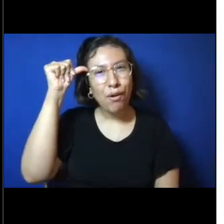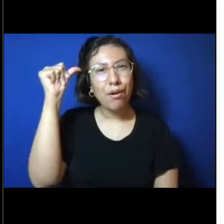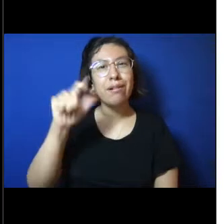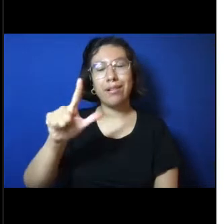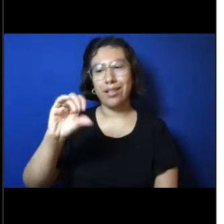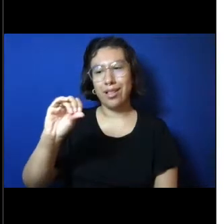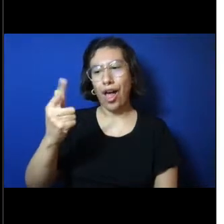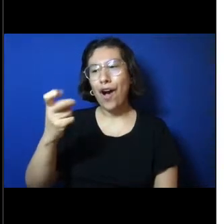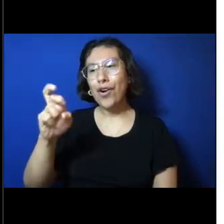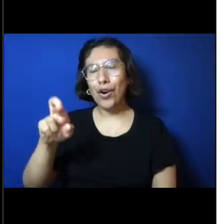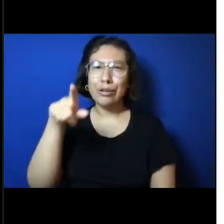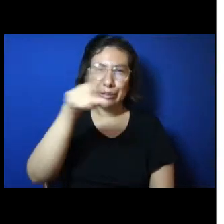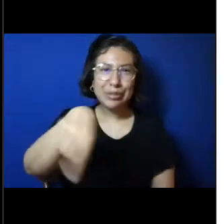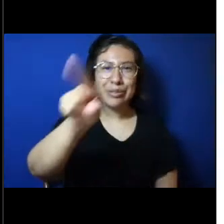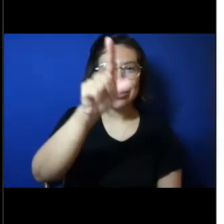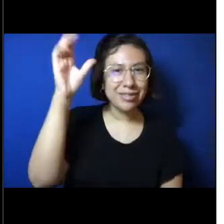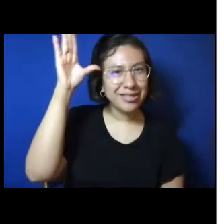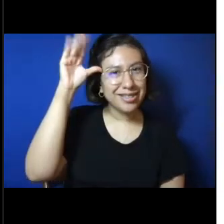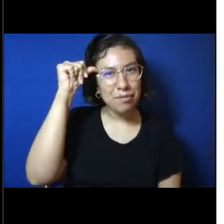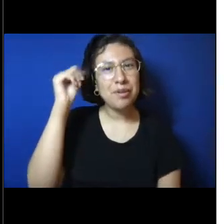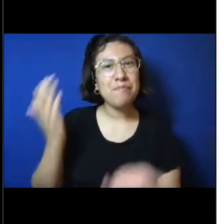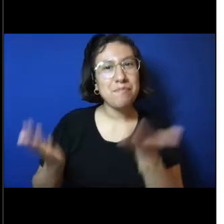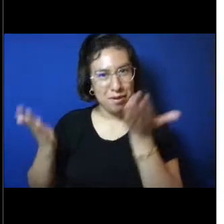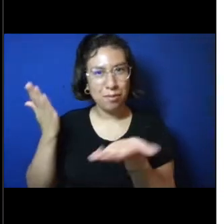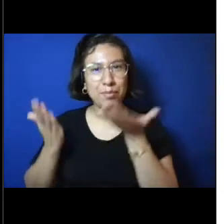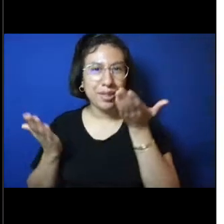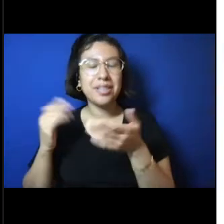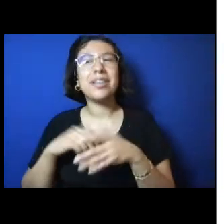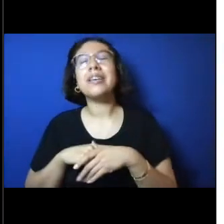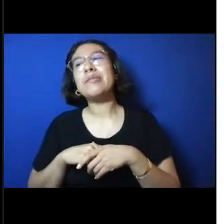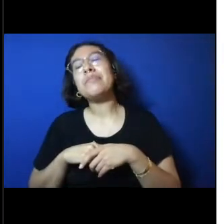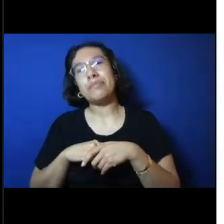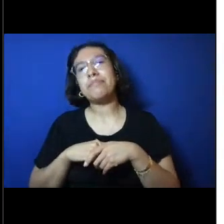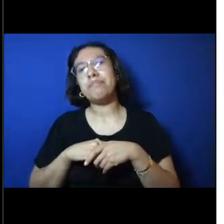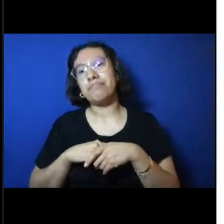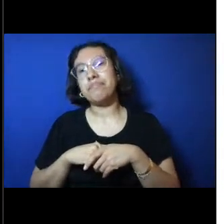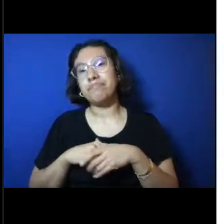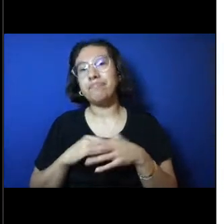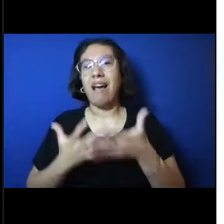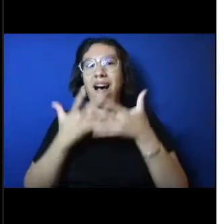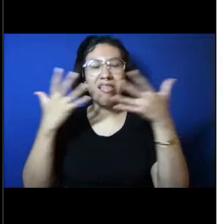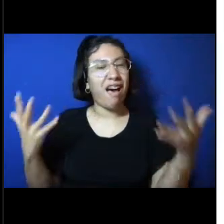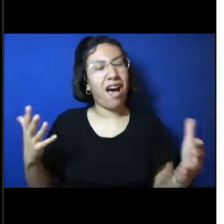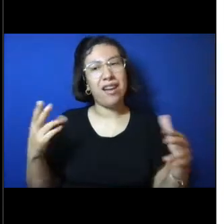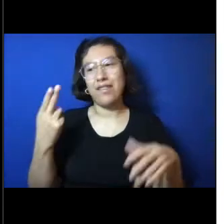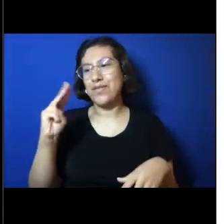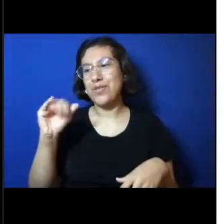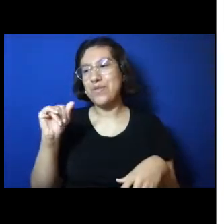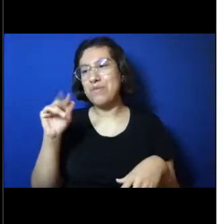a little bit as a loggerhead. I think they have a lot of human qualities to them.